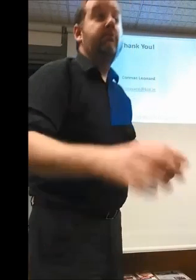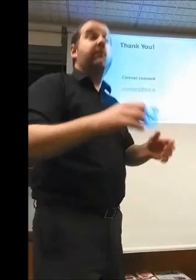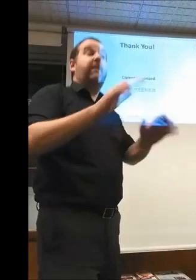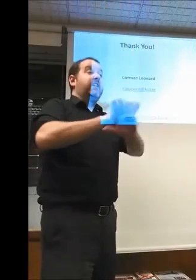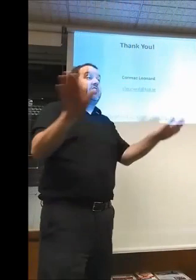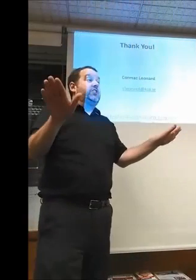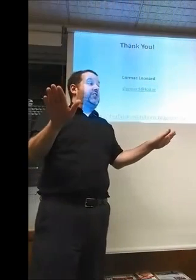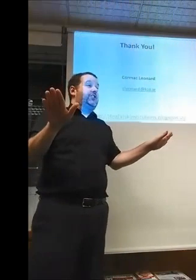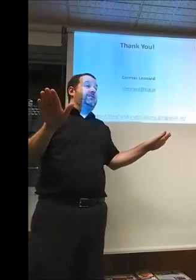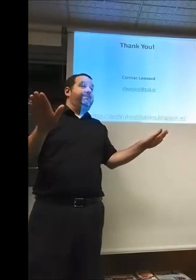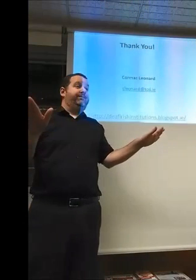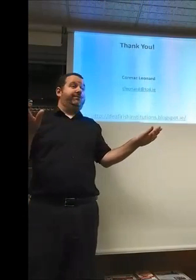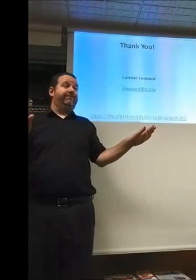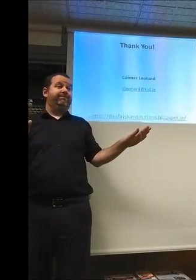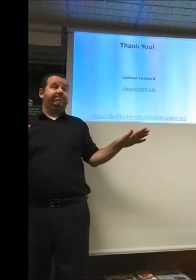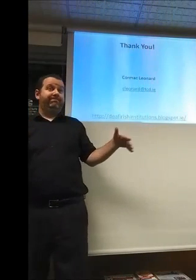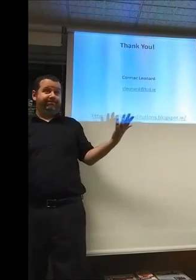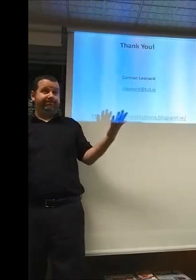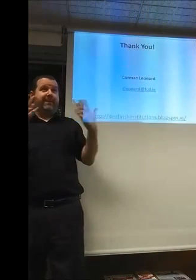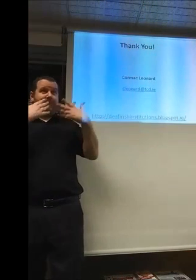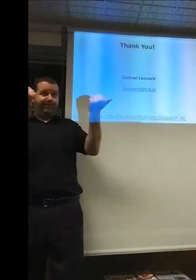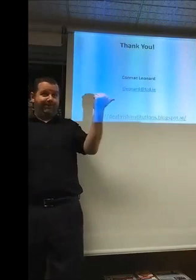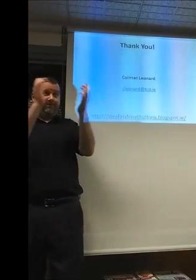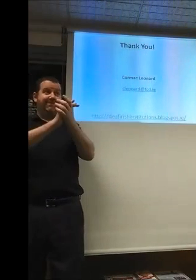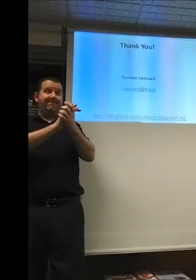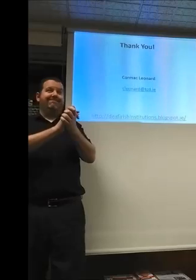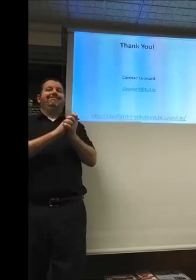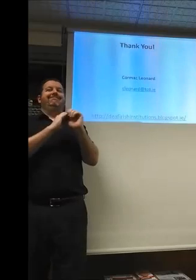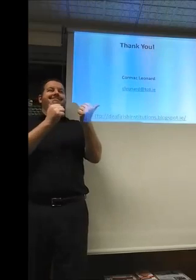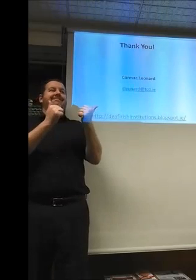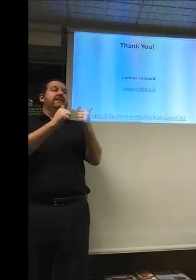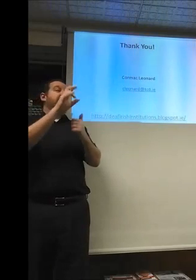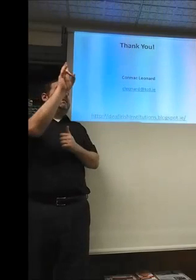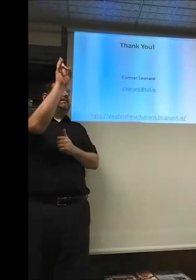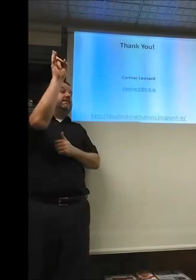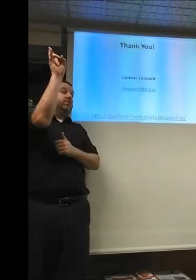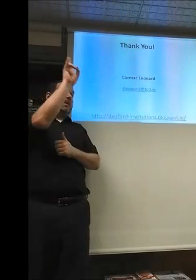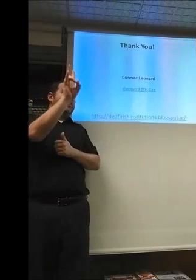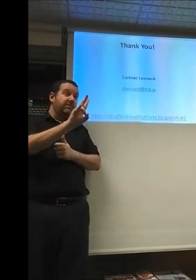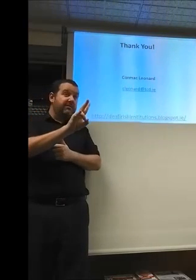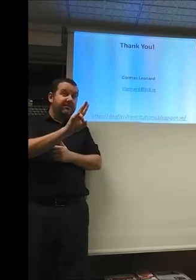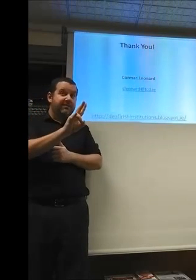emigrated to America, to St. Louis in Missouri. (Sorry I’ve just been given the sign for St. Louis) So they found out that she was Deaf and they found a Deaf school near where they lived and so she was sent to school to get an education. And that Deaf school is actually still there, it is the Missouri school for the Deaf, so I actually contacted the school to ask if they had any information about Mary.